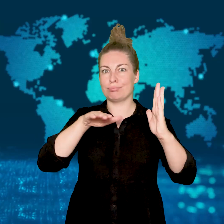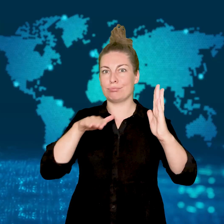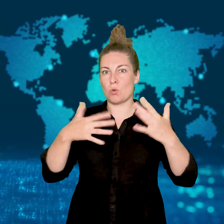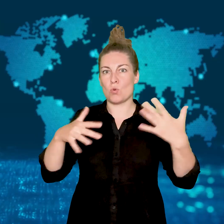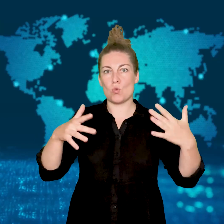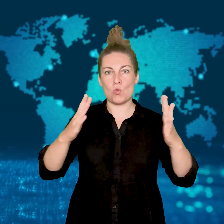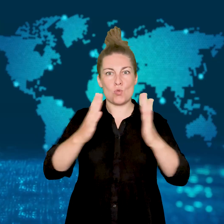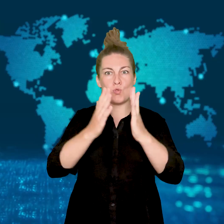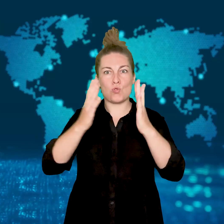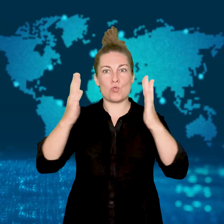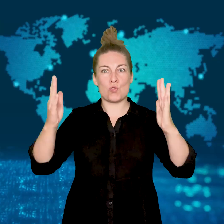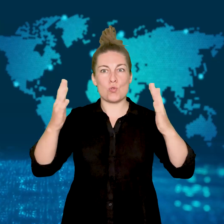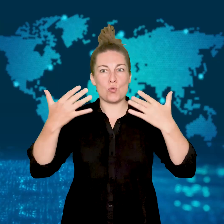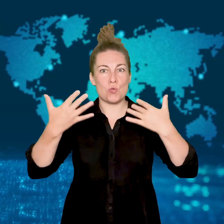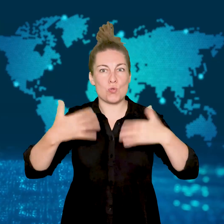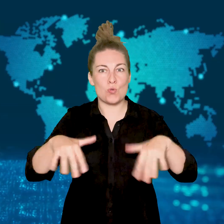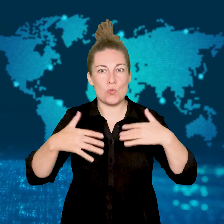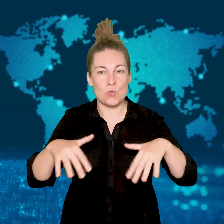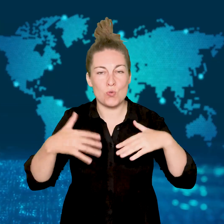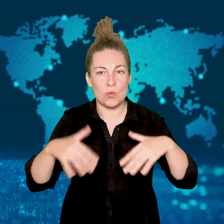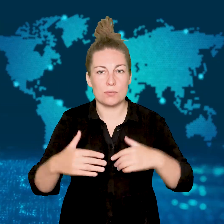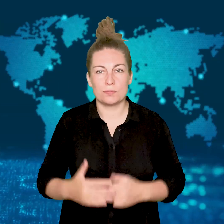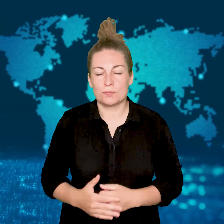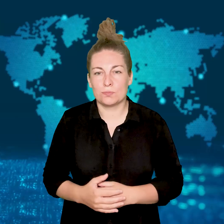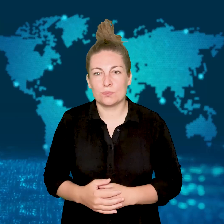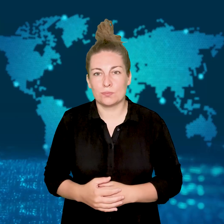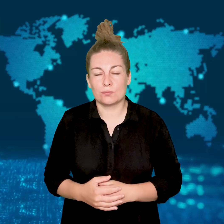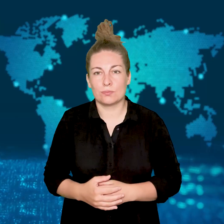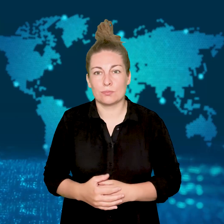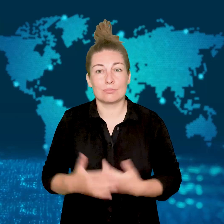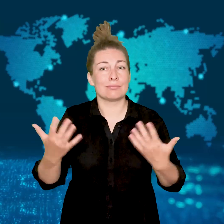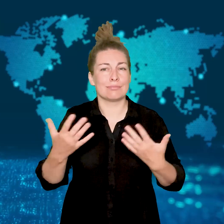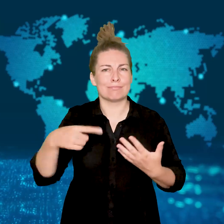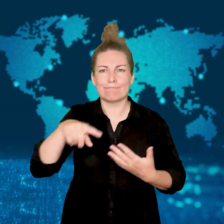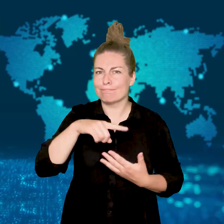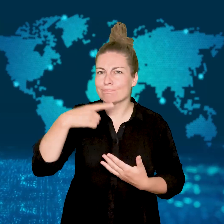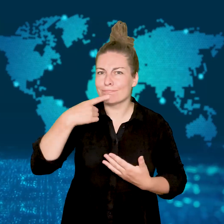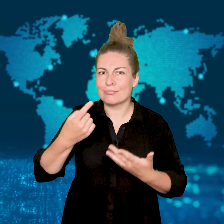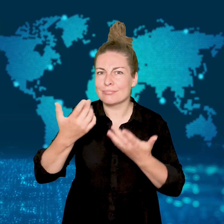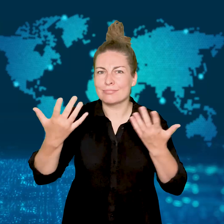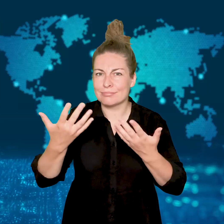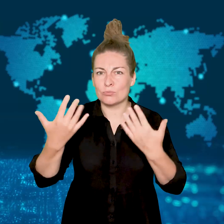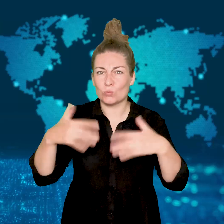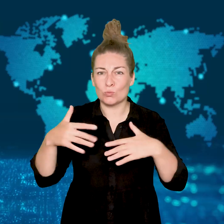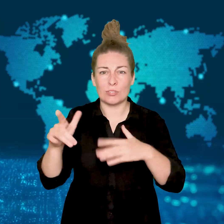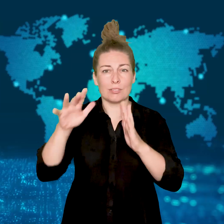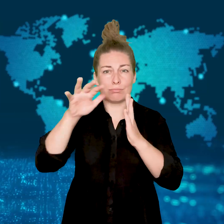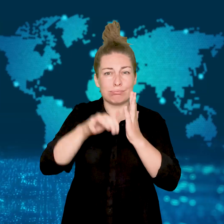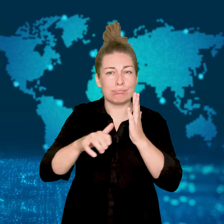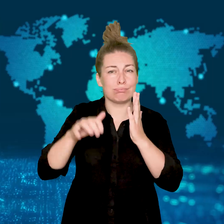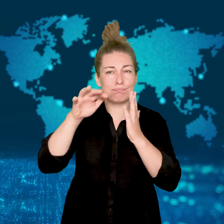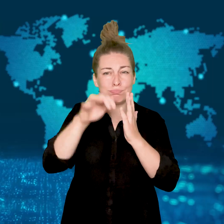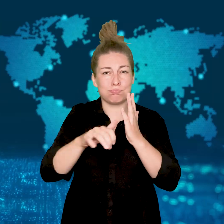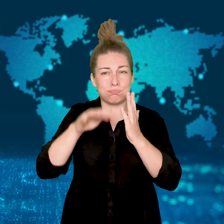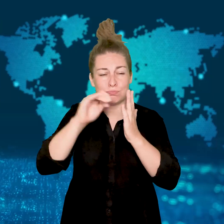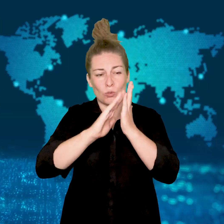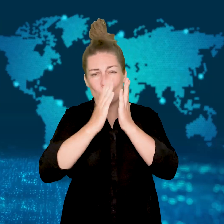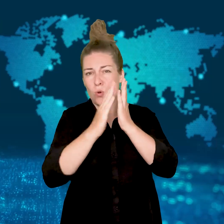This means it cannot be restored.